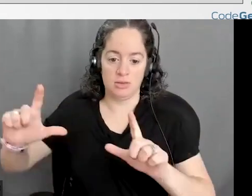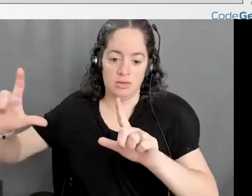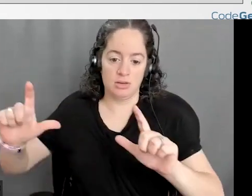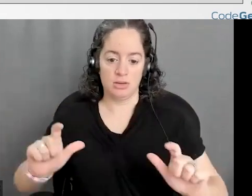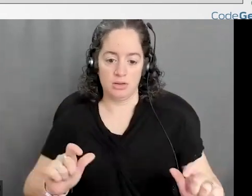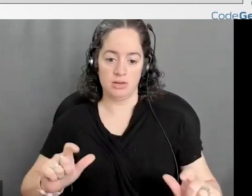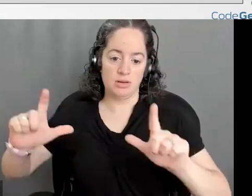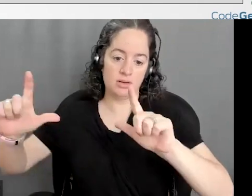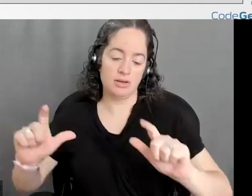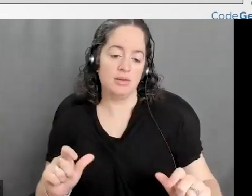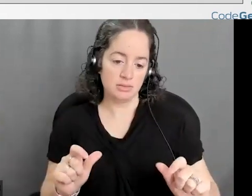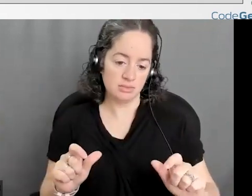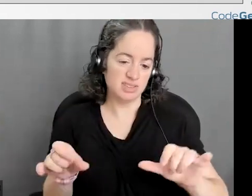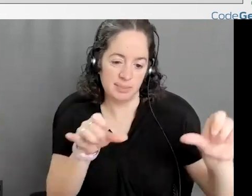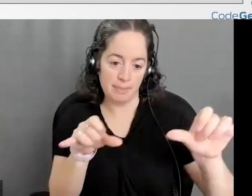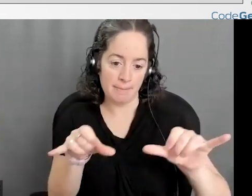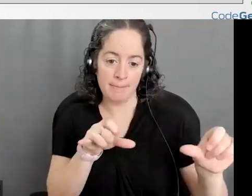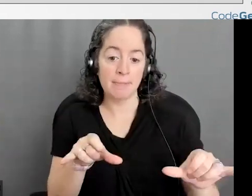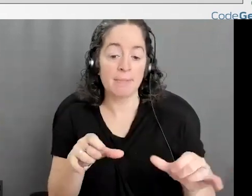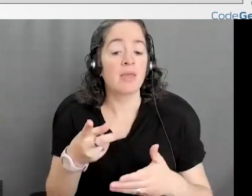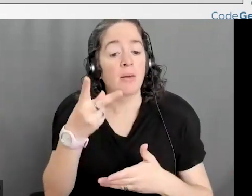Both of them are allowed to scroll horizontally.